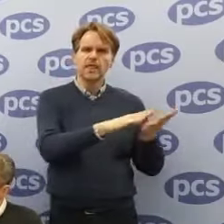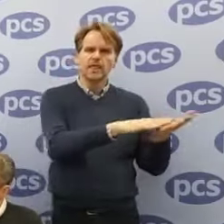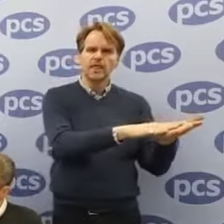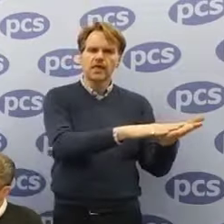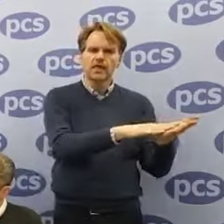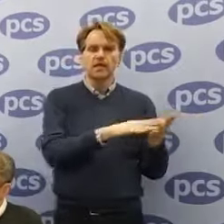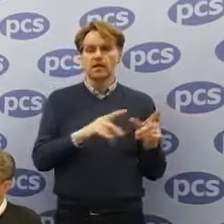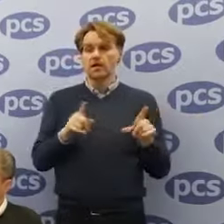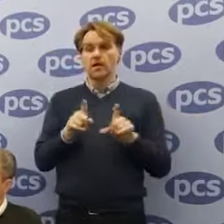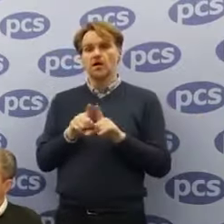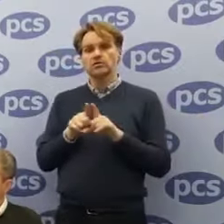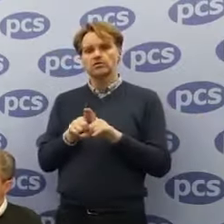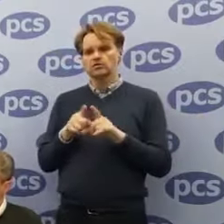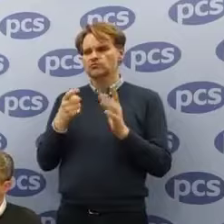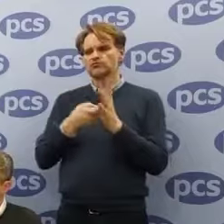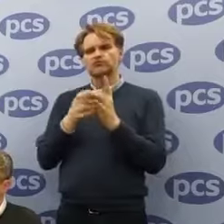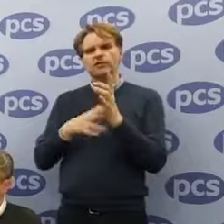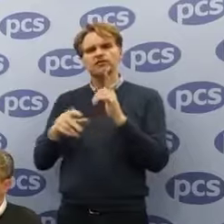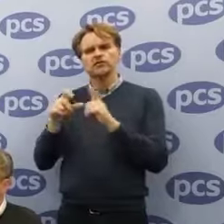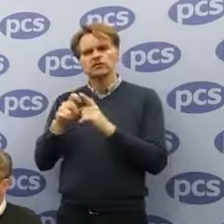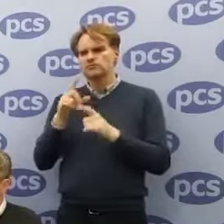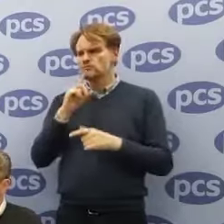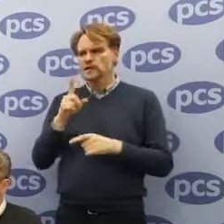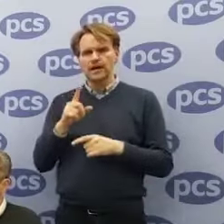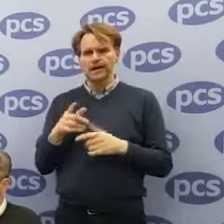in the union, raising the fees isn't going to help bring in new members if